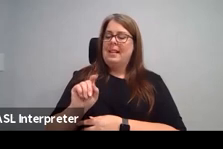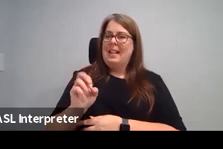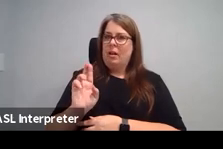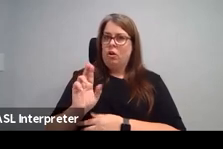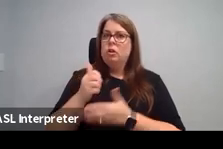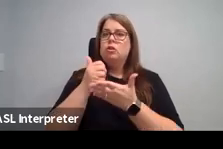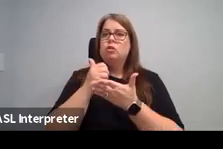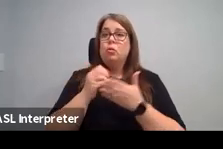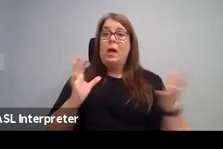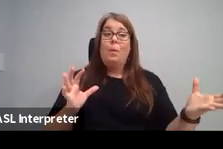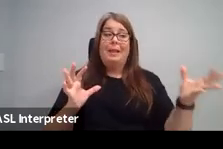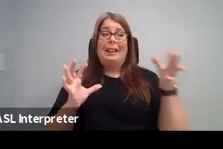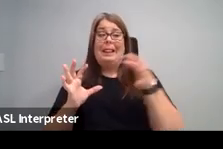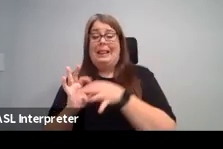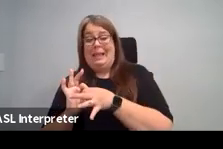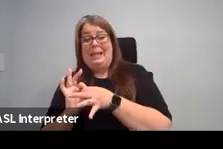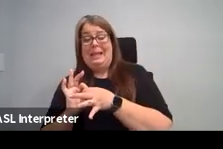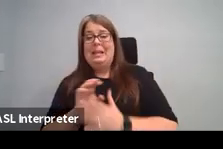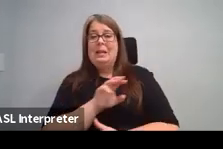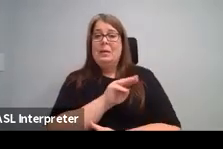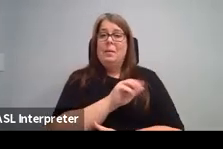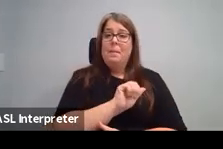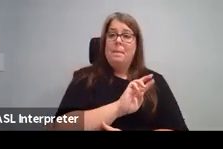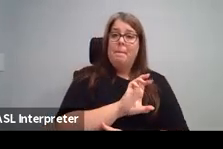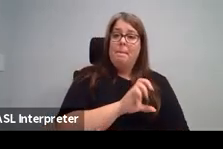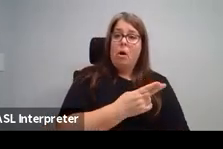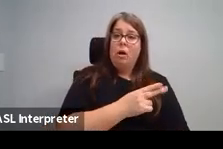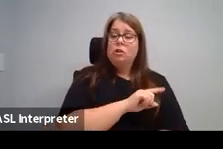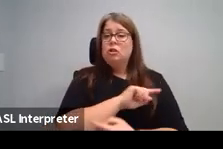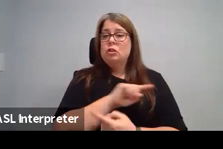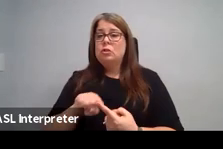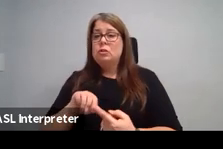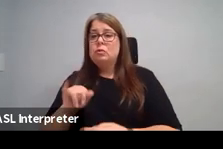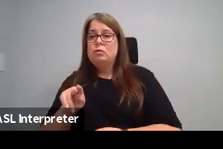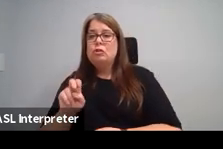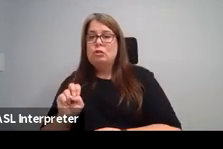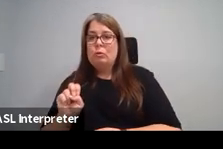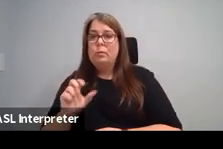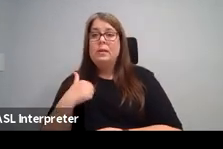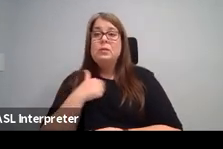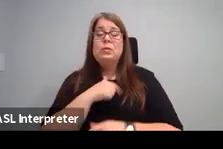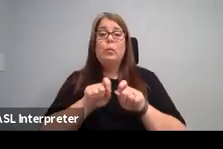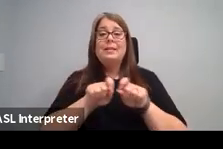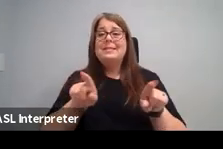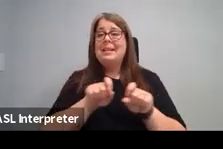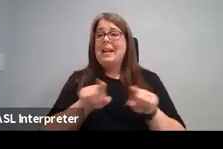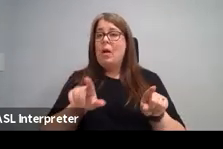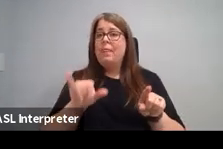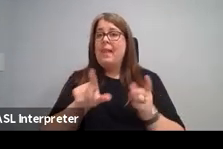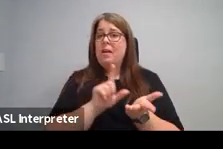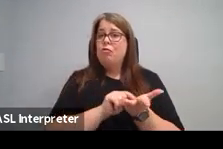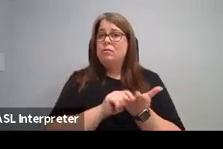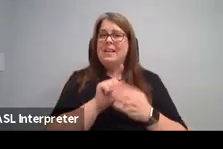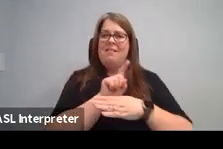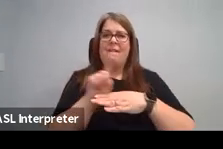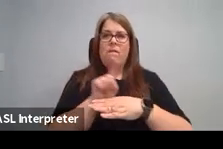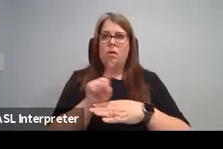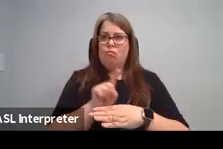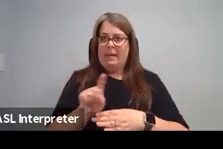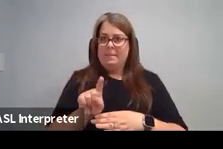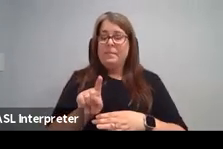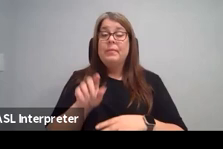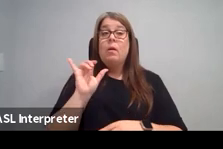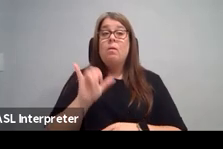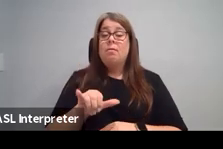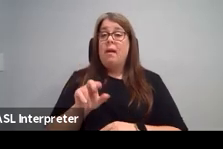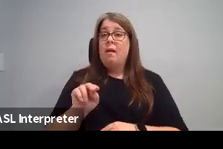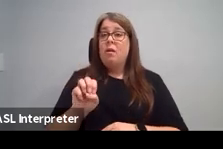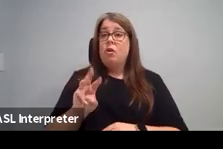Allison Frenzel : And so we pushed out this newsletter weekly in the spring and on and we'll show you a picture of that. So you know what it looks like. But on the newsletter. They're all archived